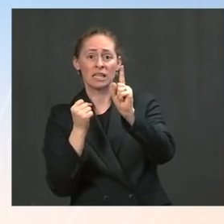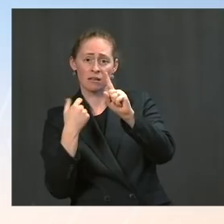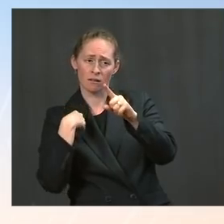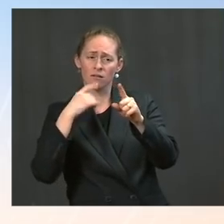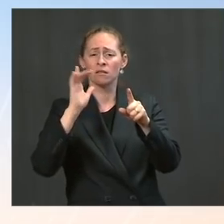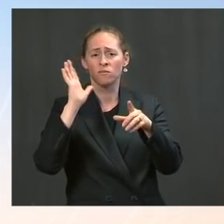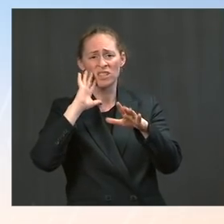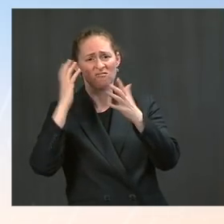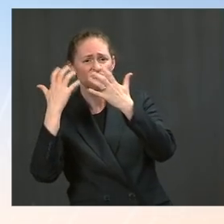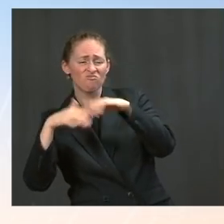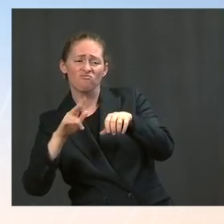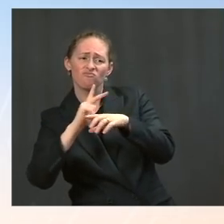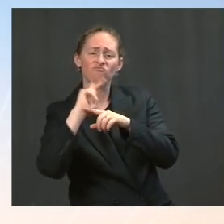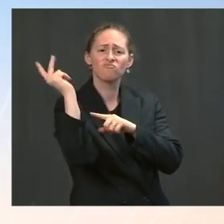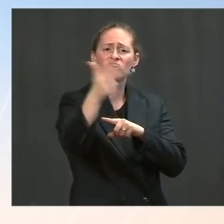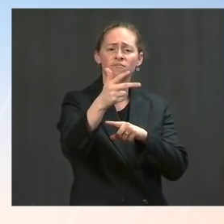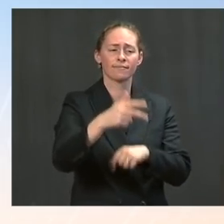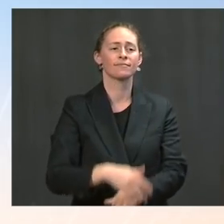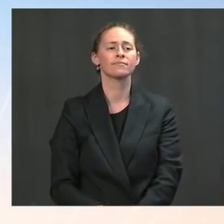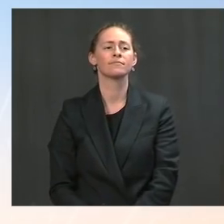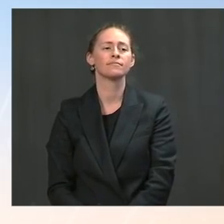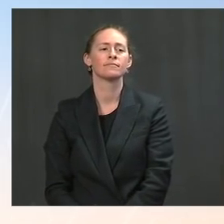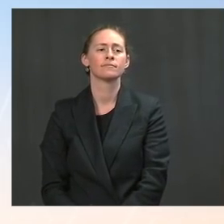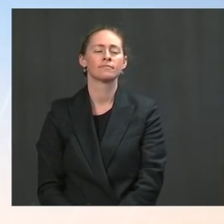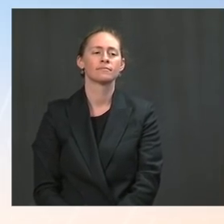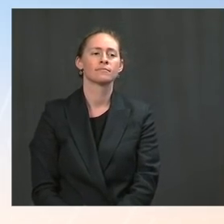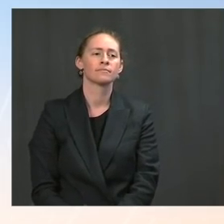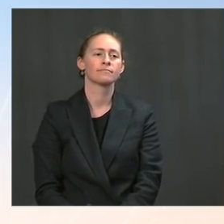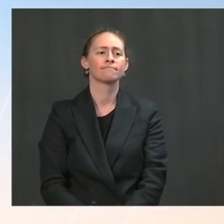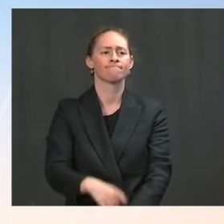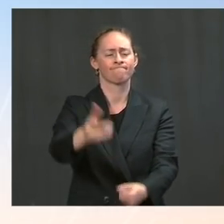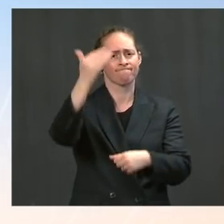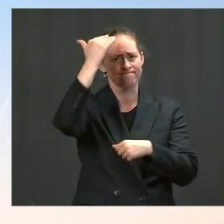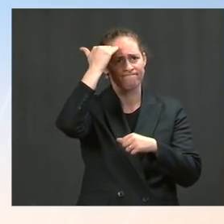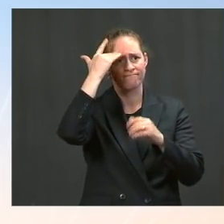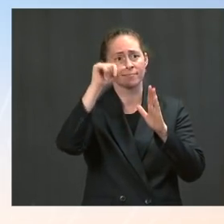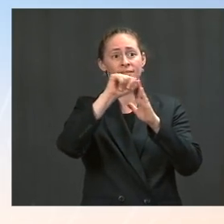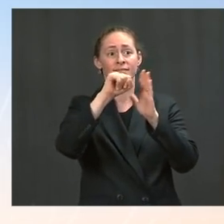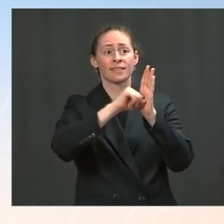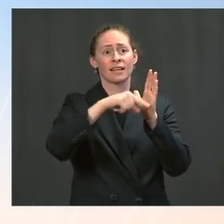And obviously, these states have a combination of rural and city communities, but there are states --